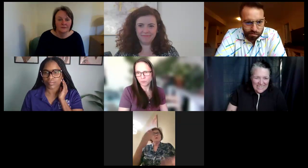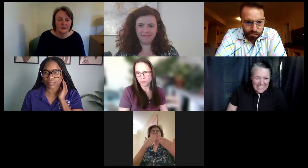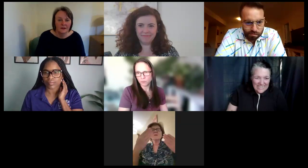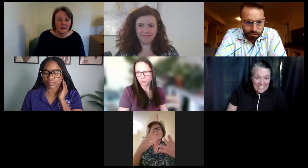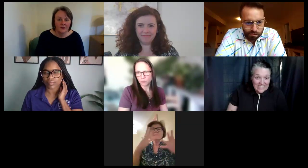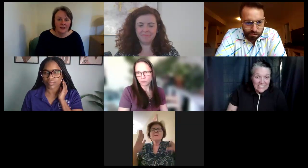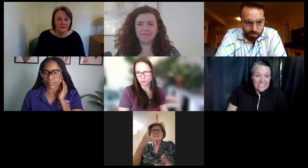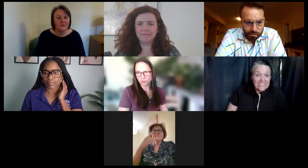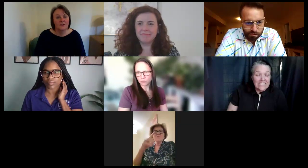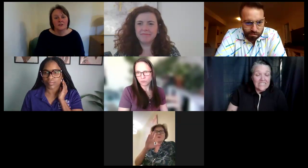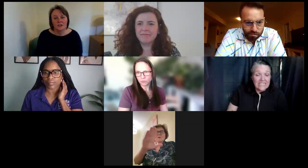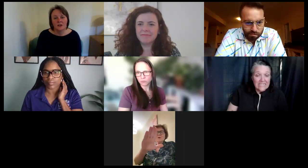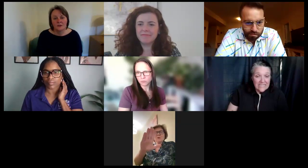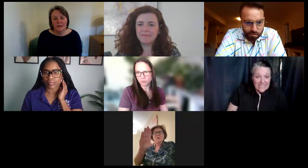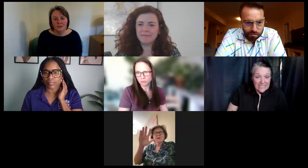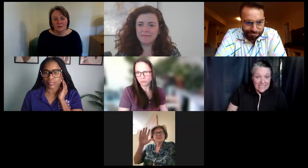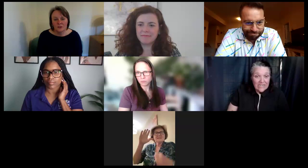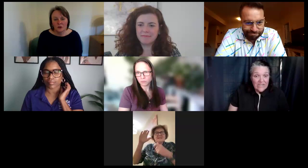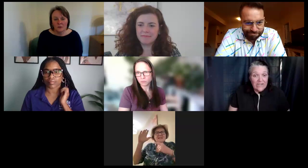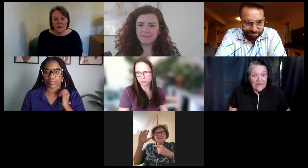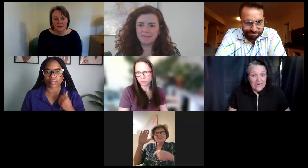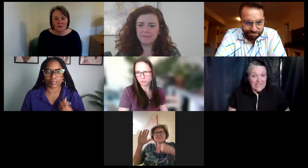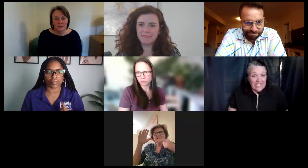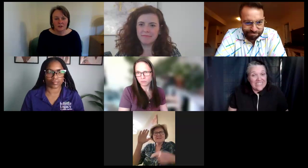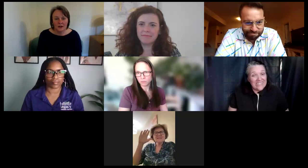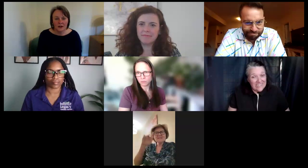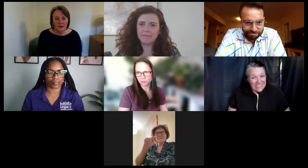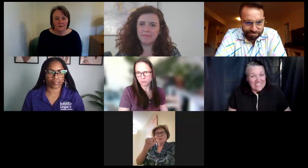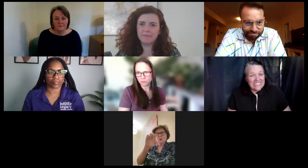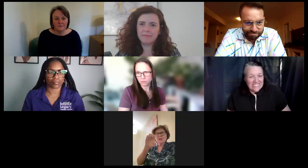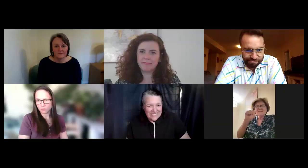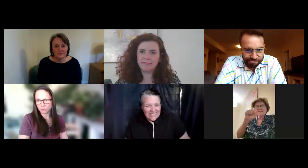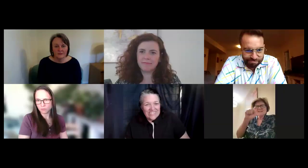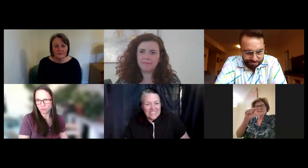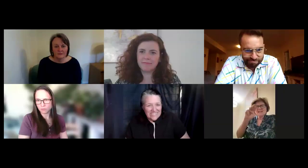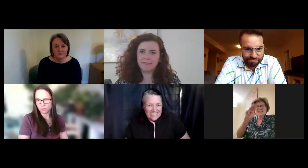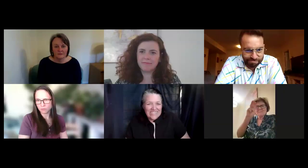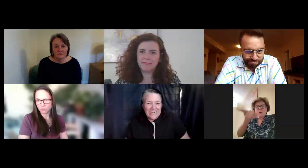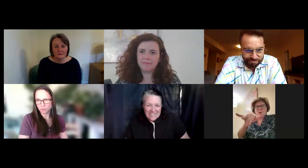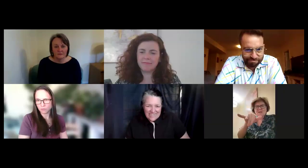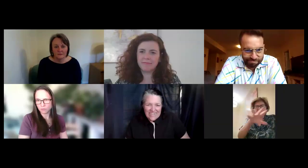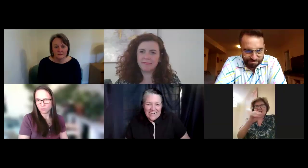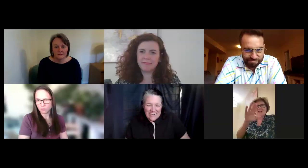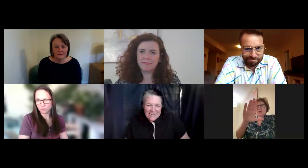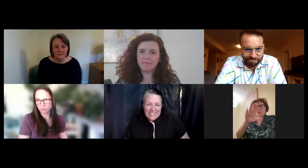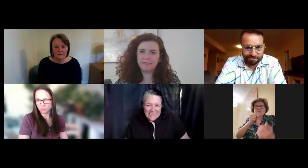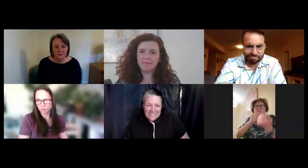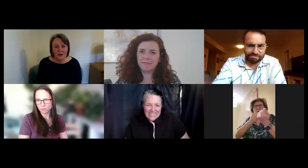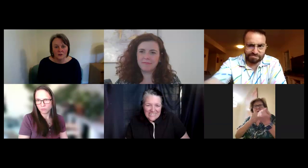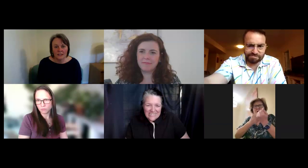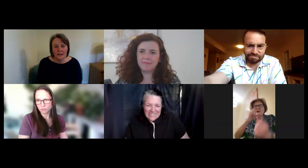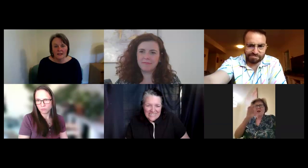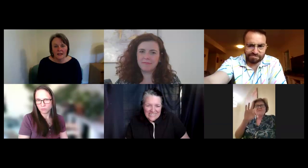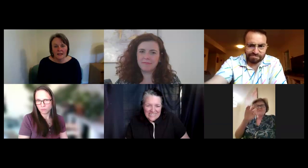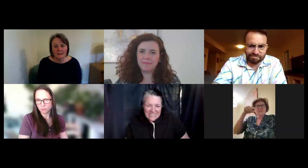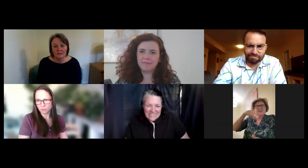Okay. So thank you so much, Audrey and Hayden.